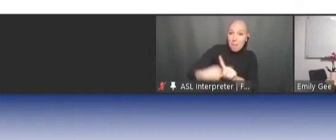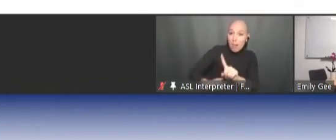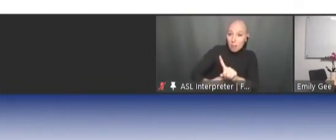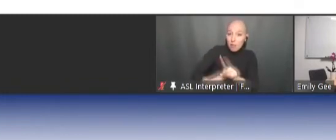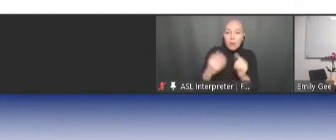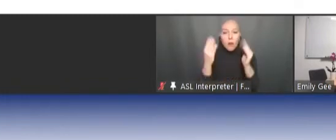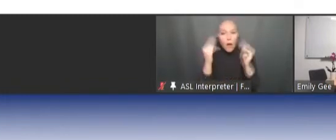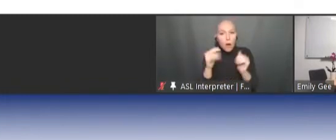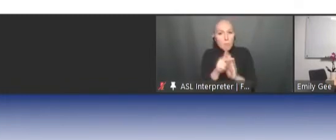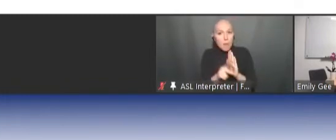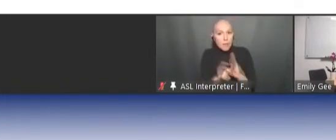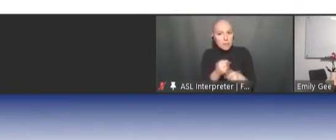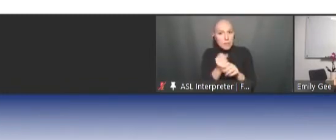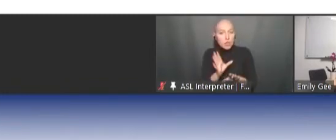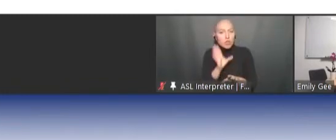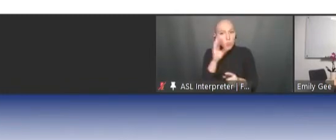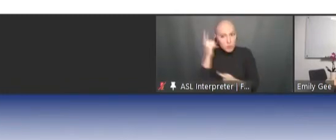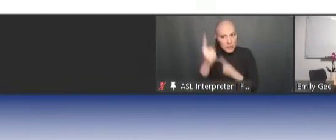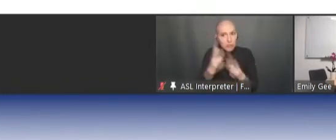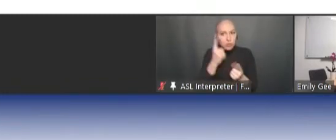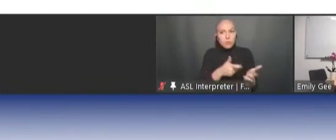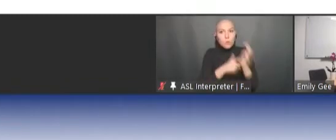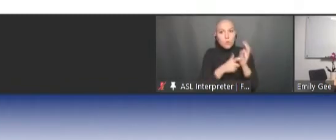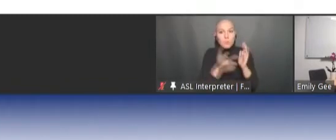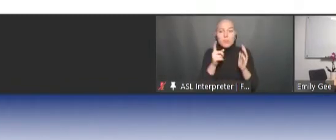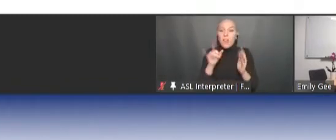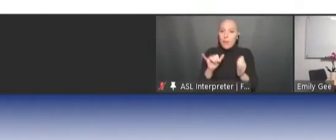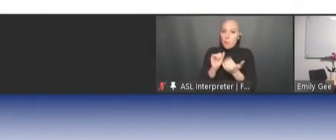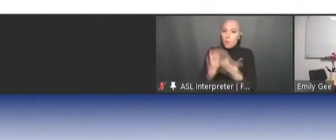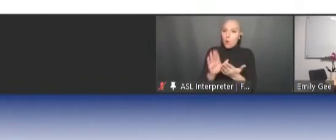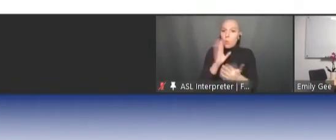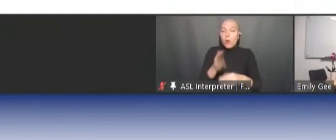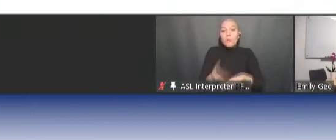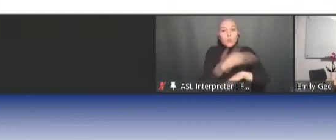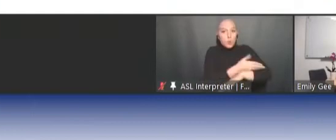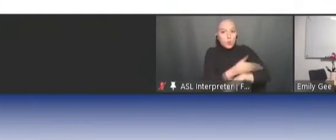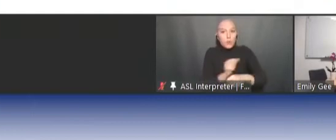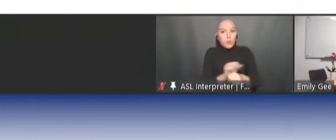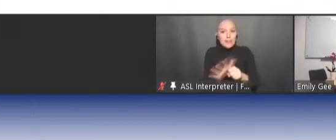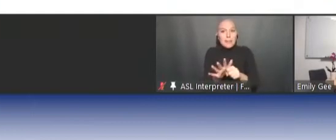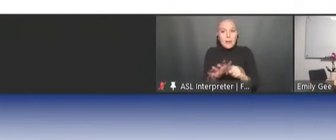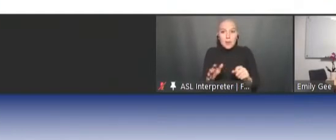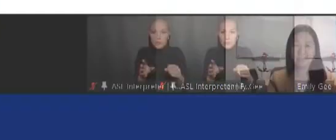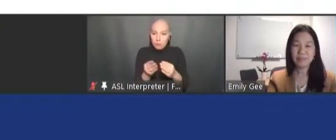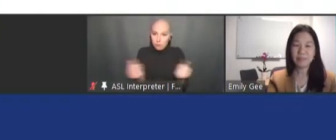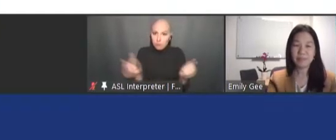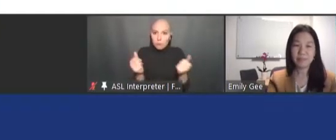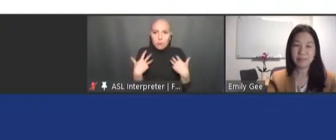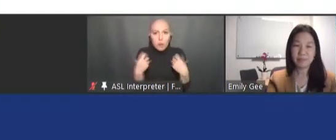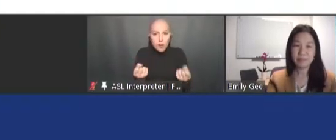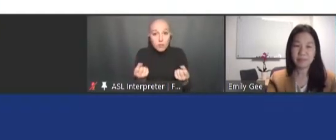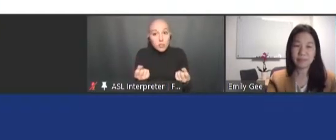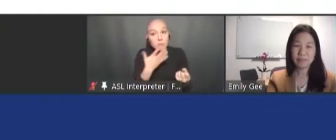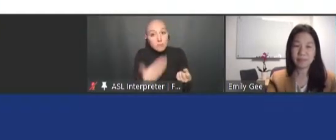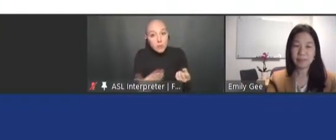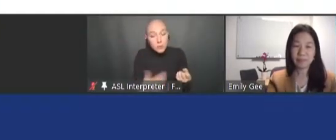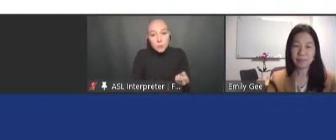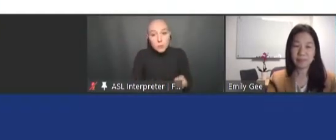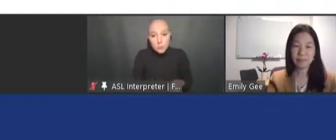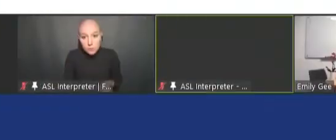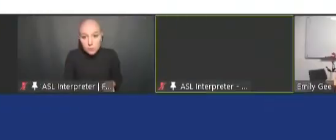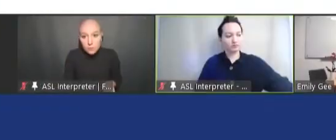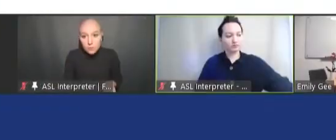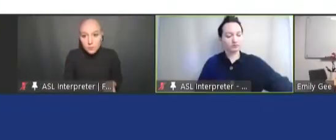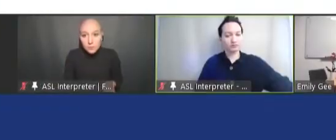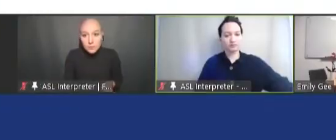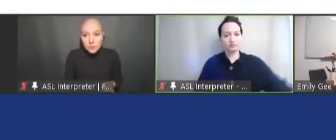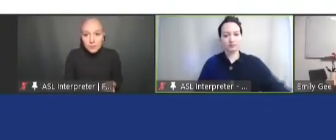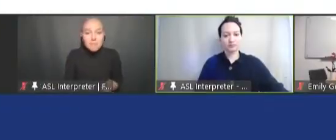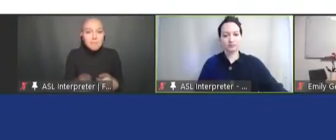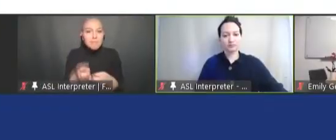as a mechanism for improving public health as affording pandemic recovery. Thank you.